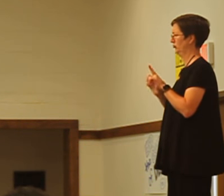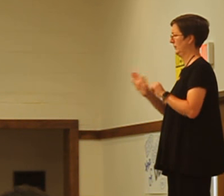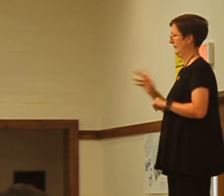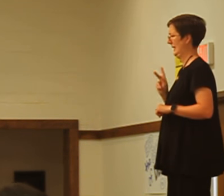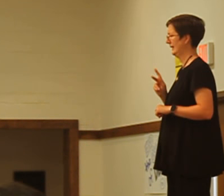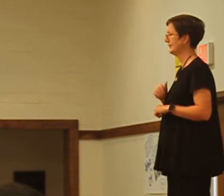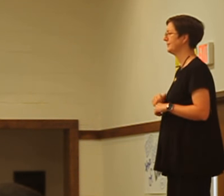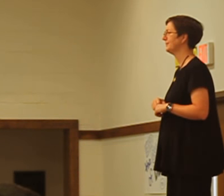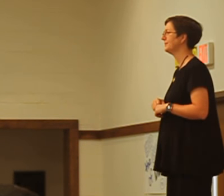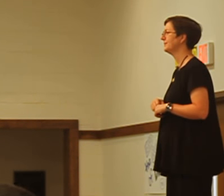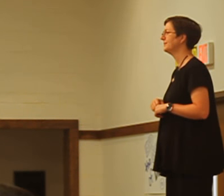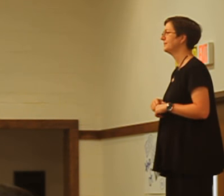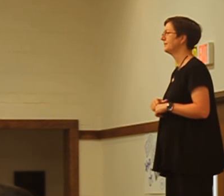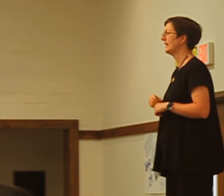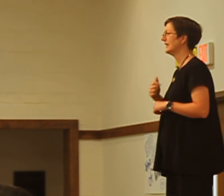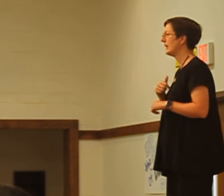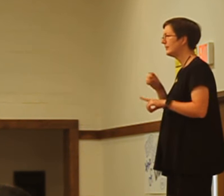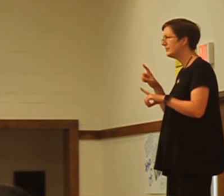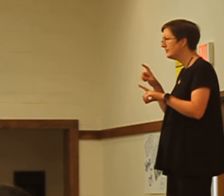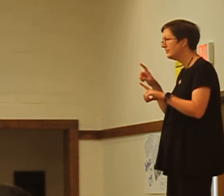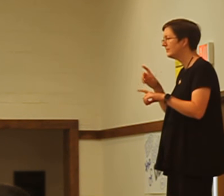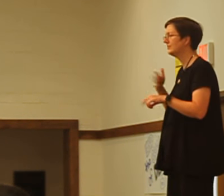I was directed to her by my pastor.